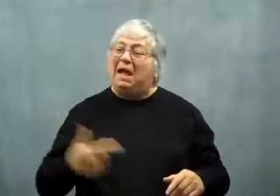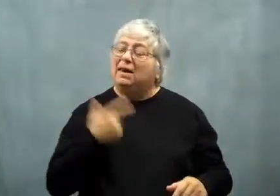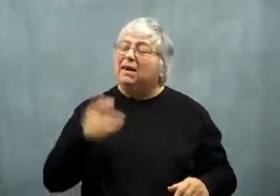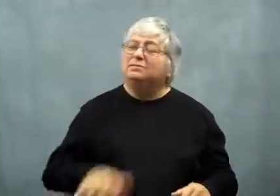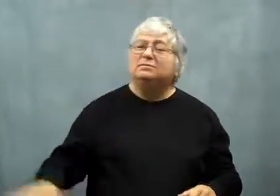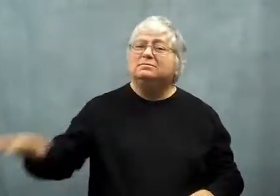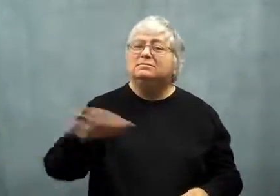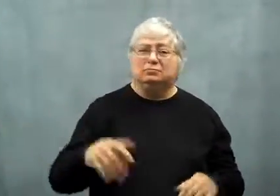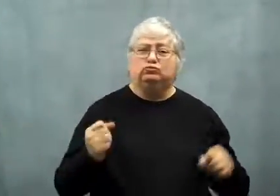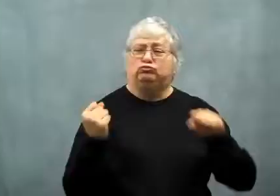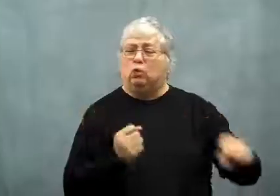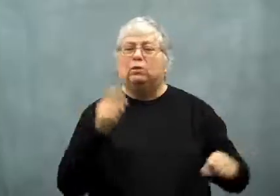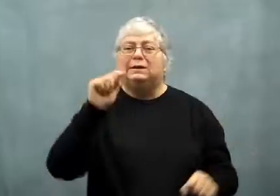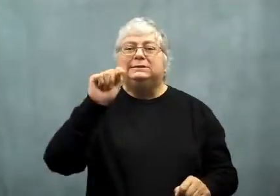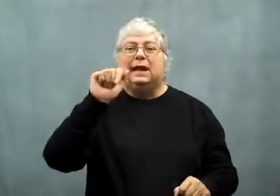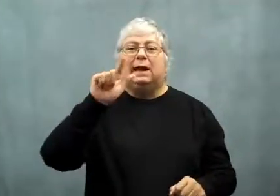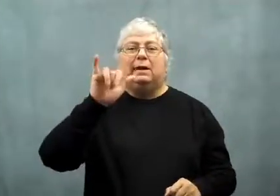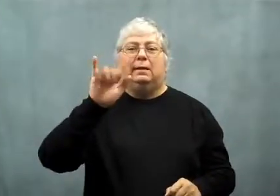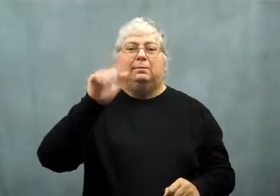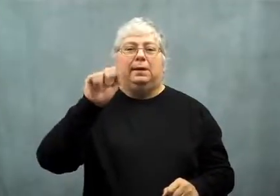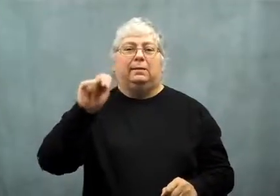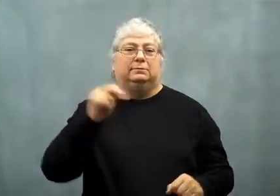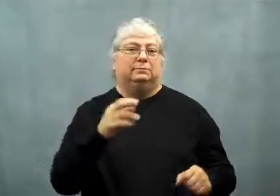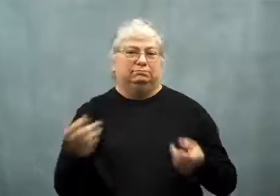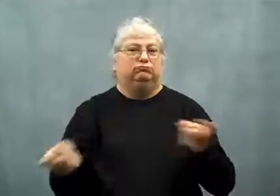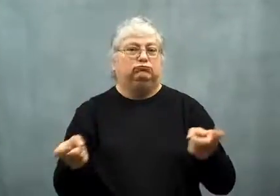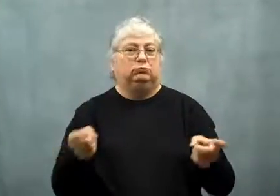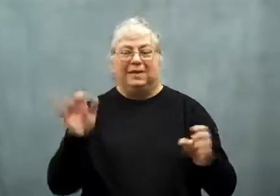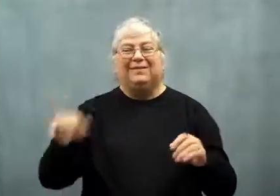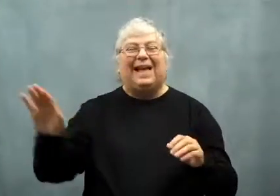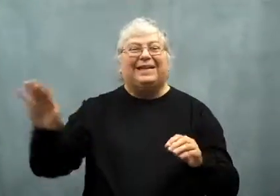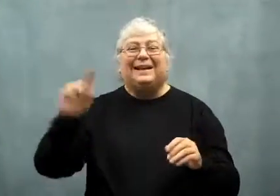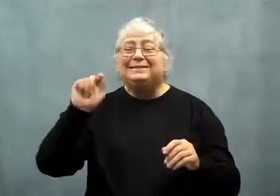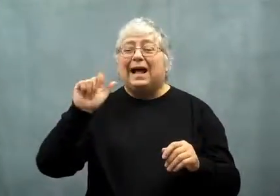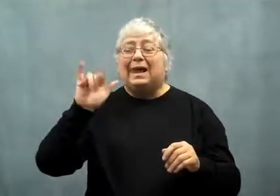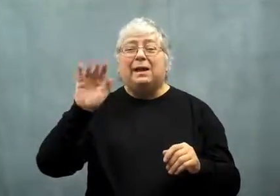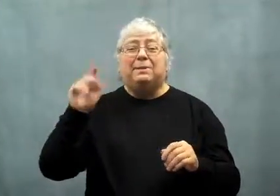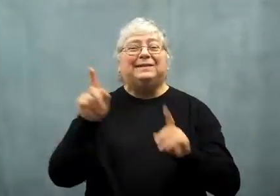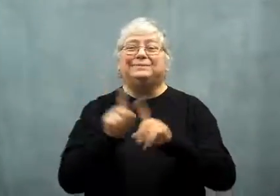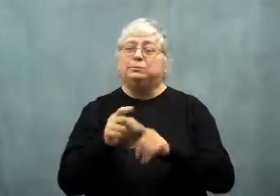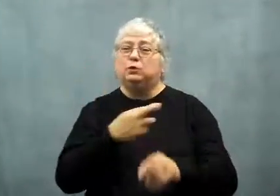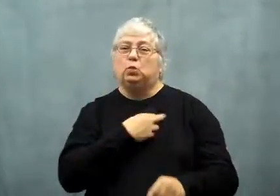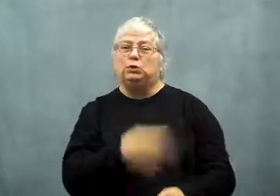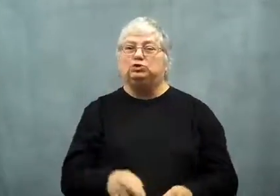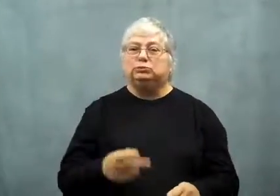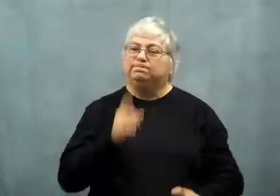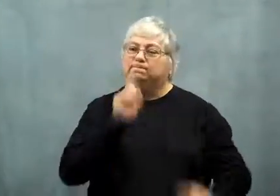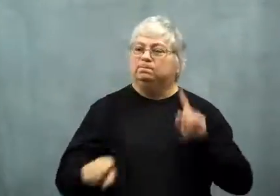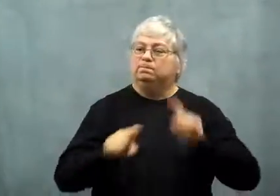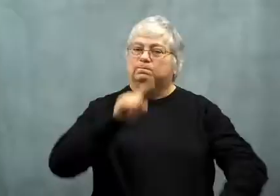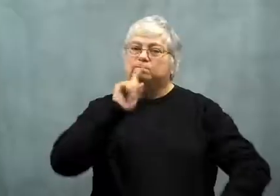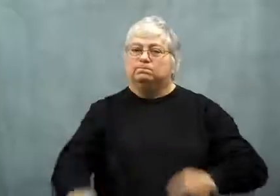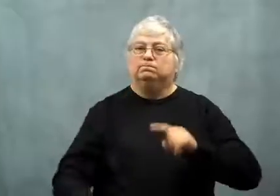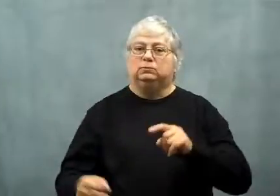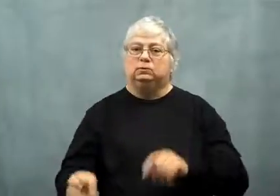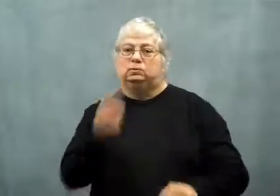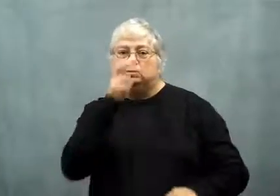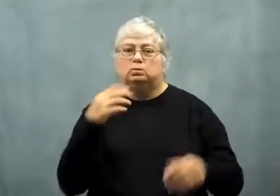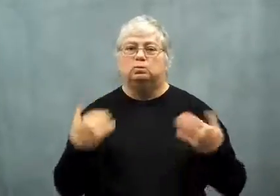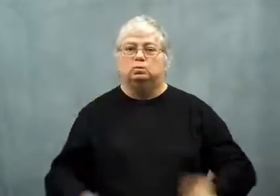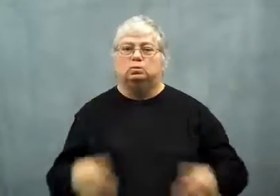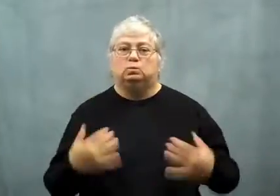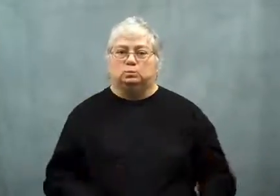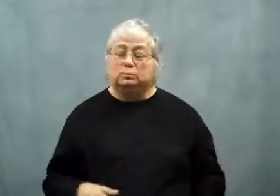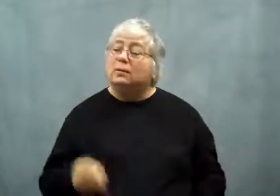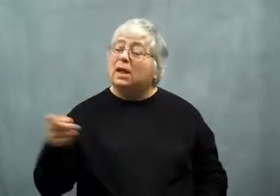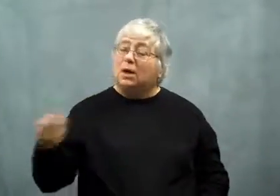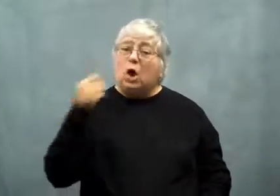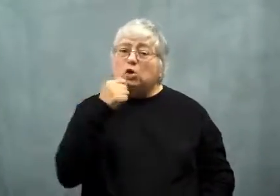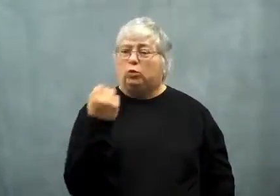She lives in an area dominated by the Taliban.